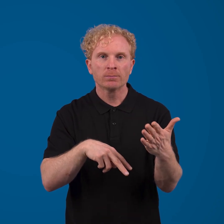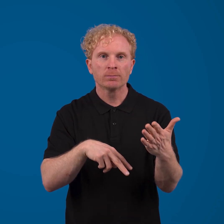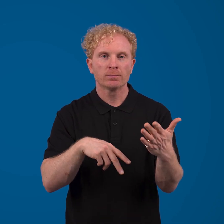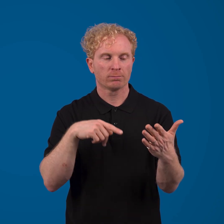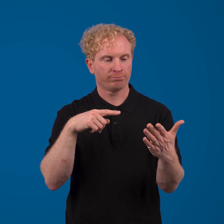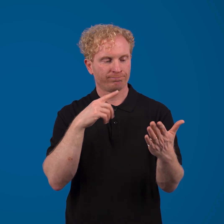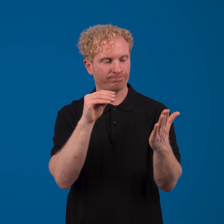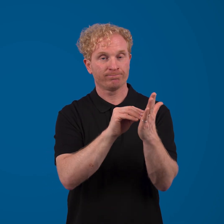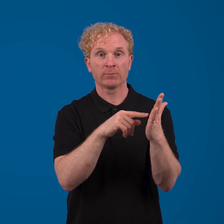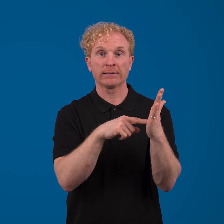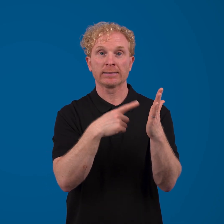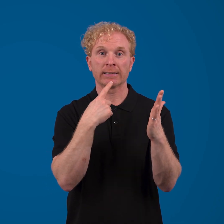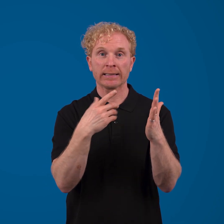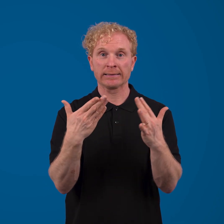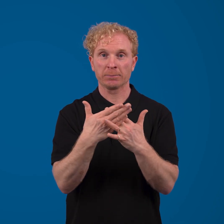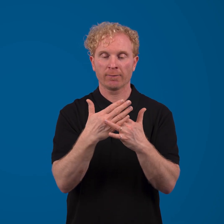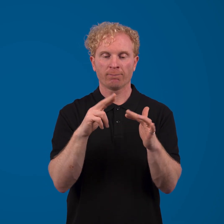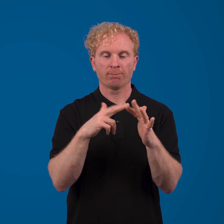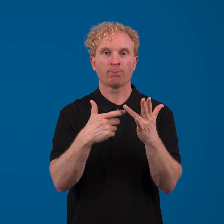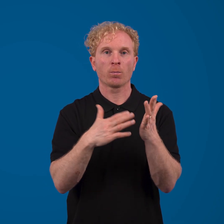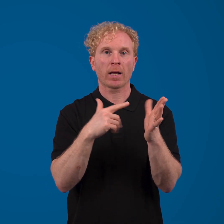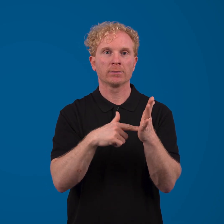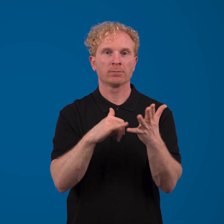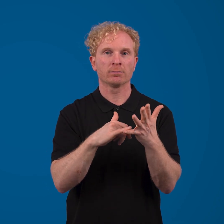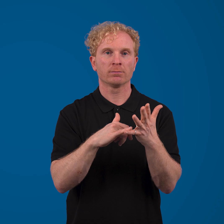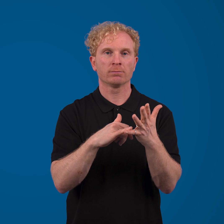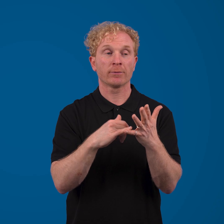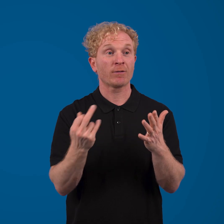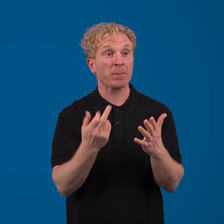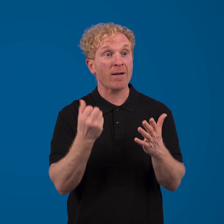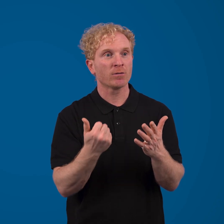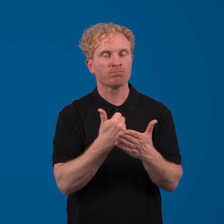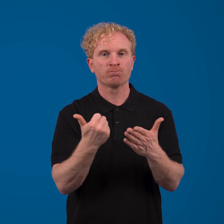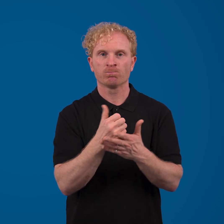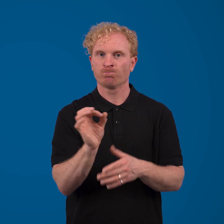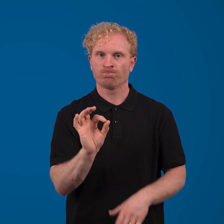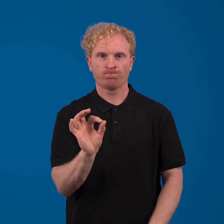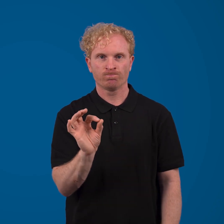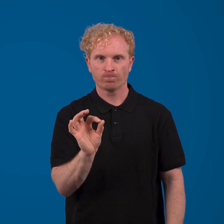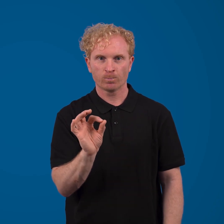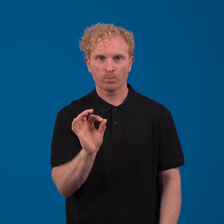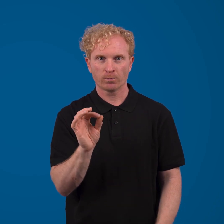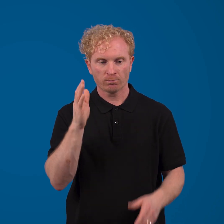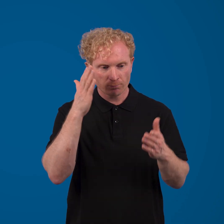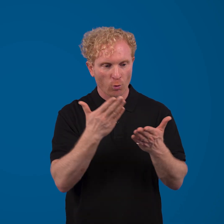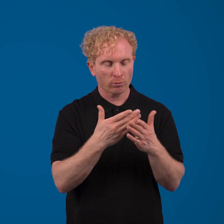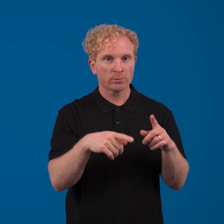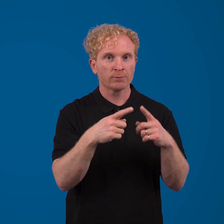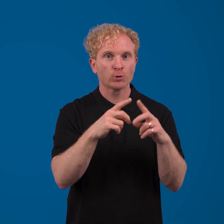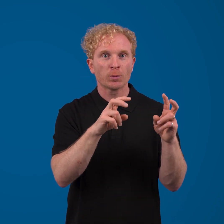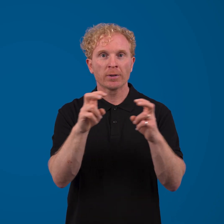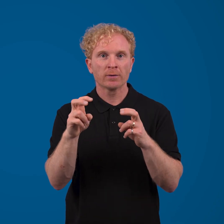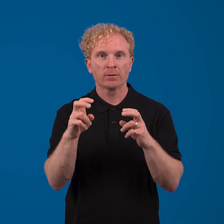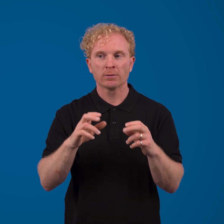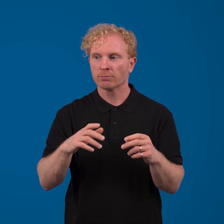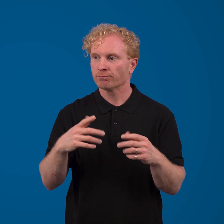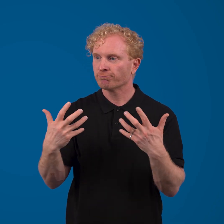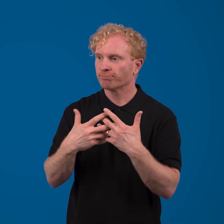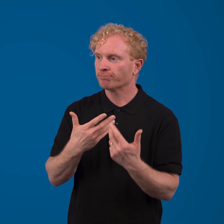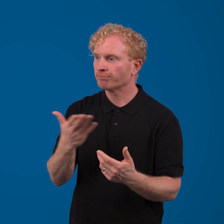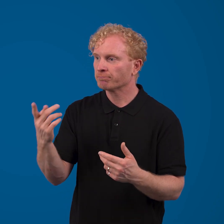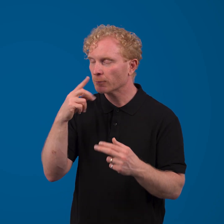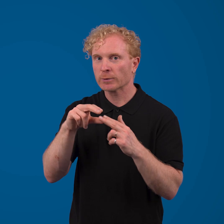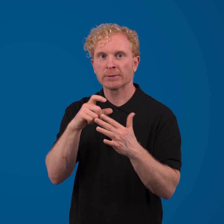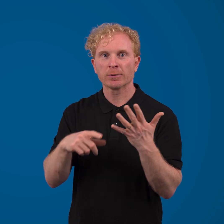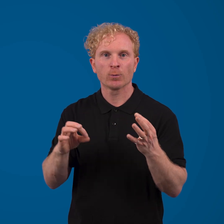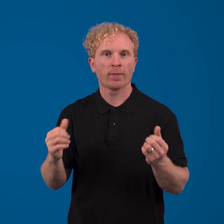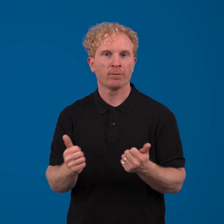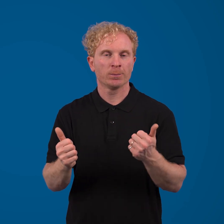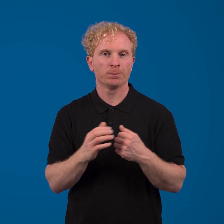and noted that accessible formats are not regularly available on topics of interest for people with disability.